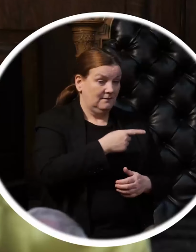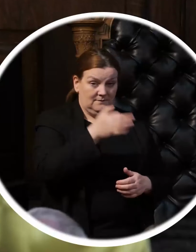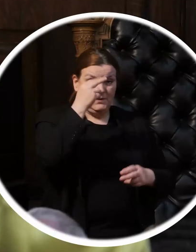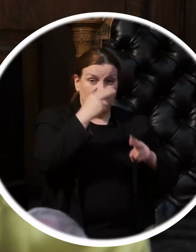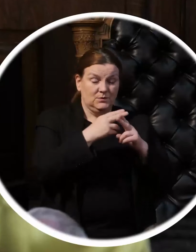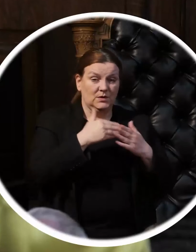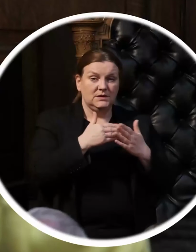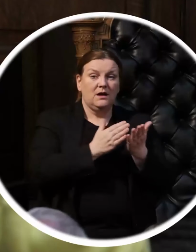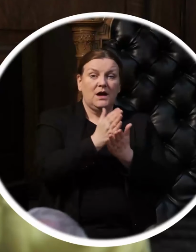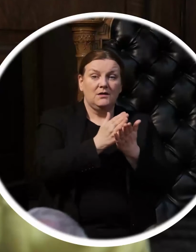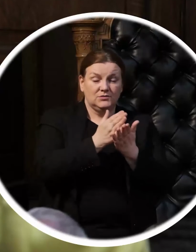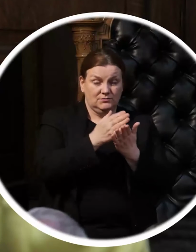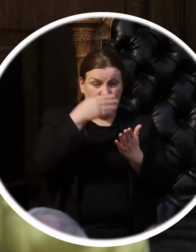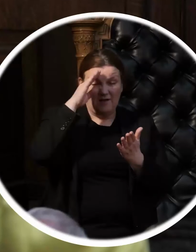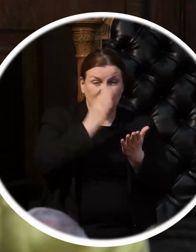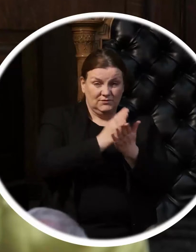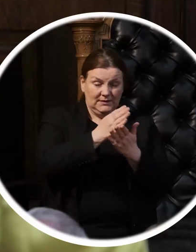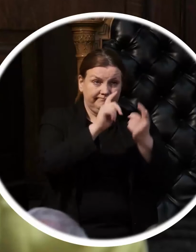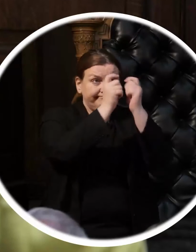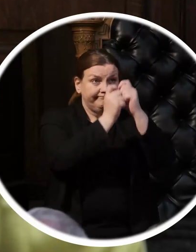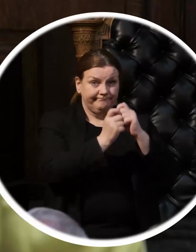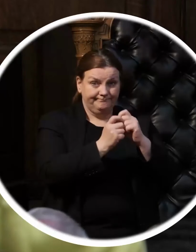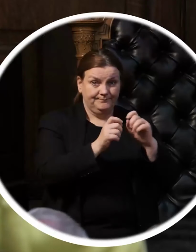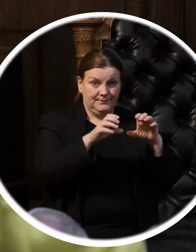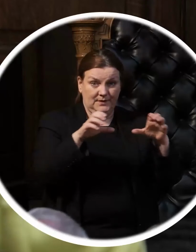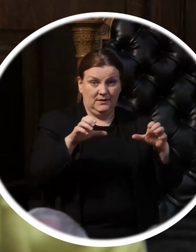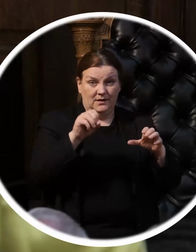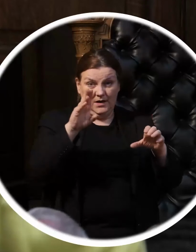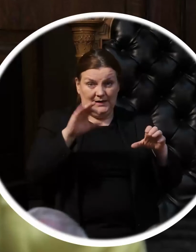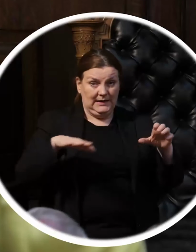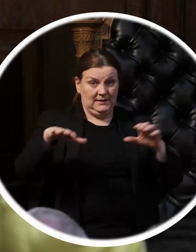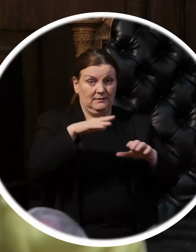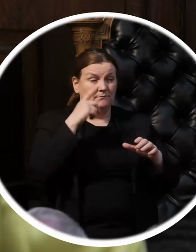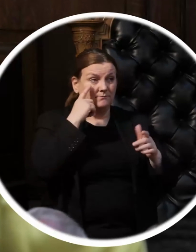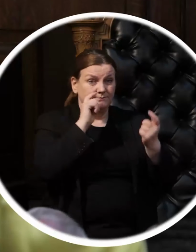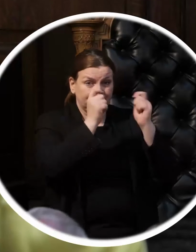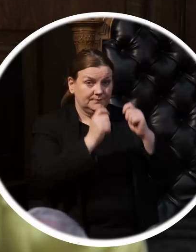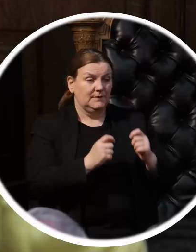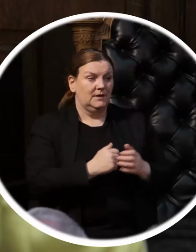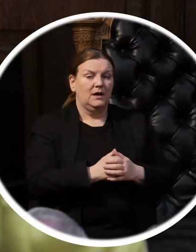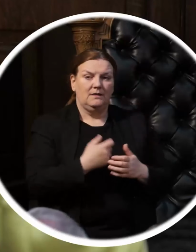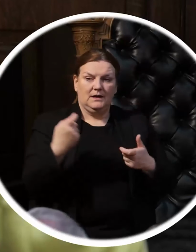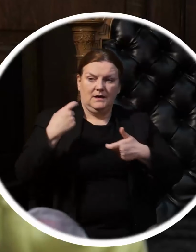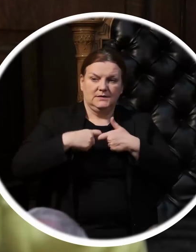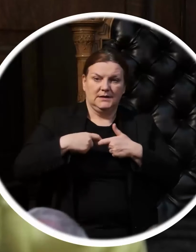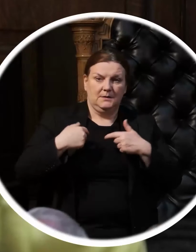been renovating Connolly Station and I was contacted by the conservation